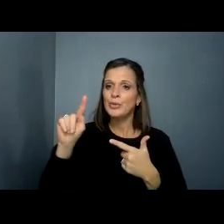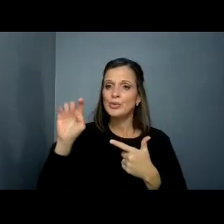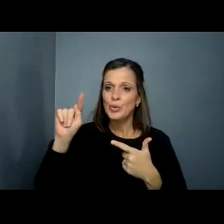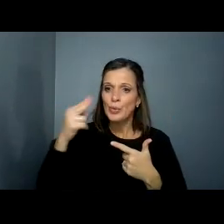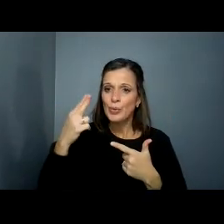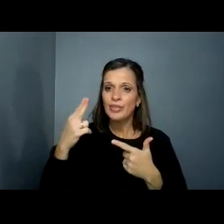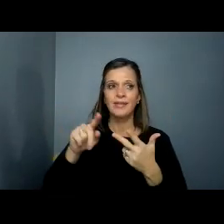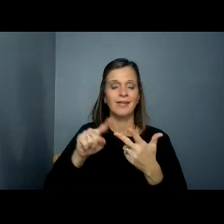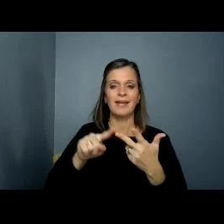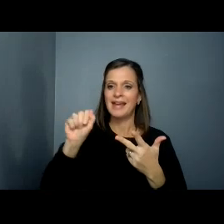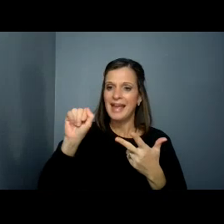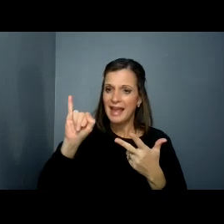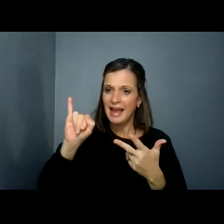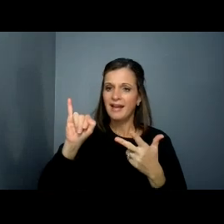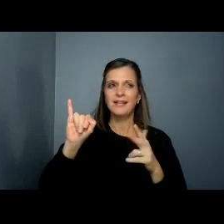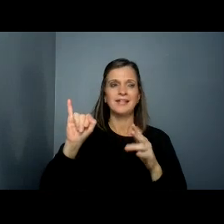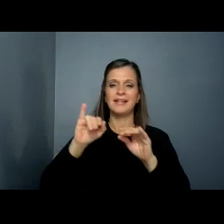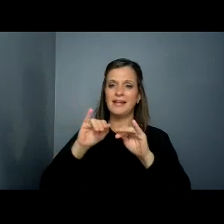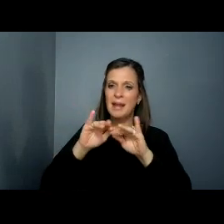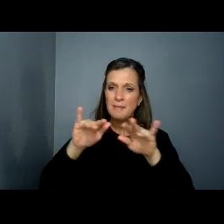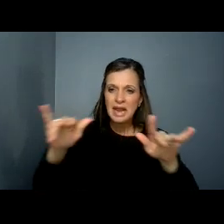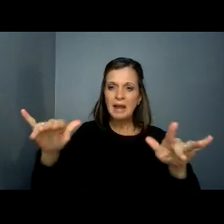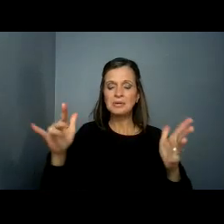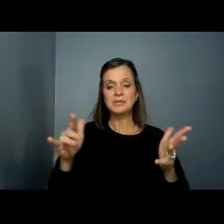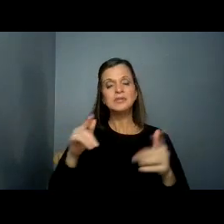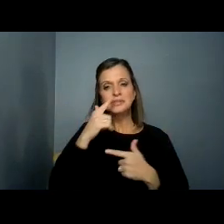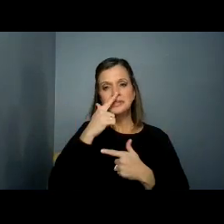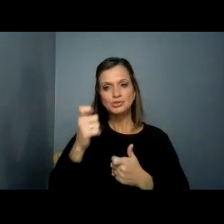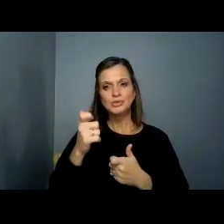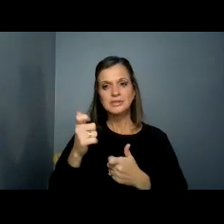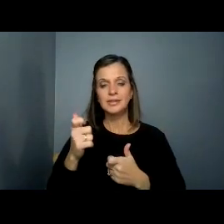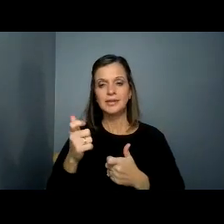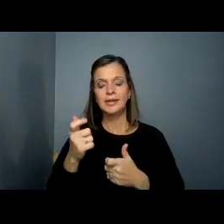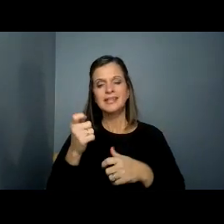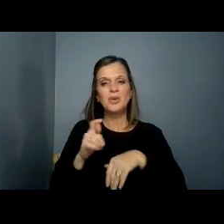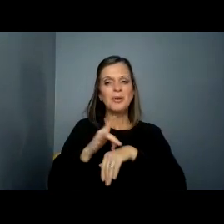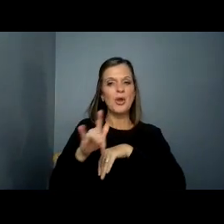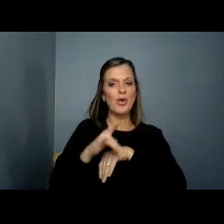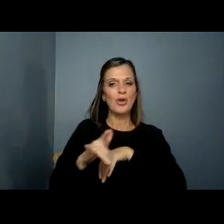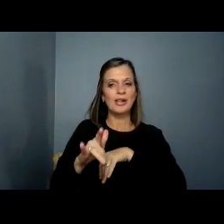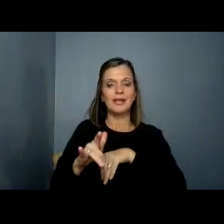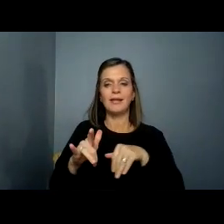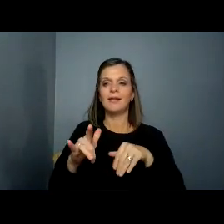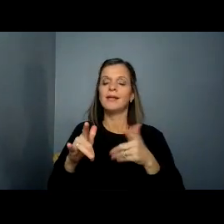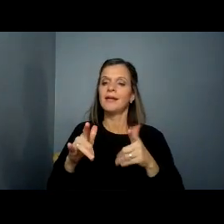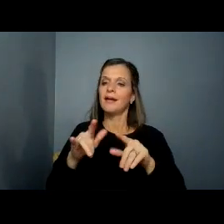It's really going to be an interesting. It's a little early yet for it, but it'll it'll be it's going to get interesting the next year or two.